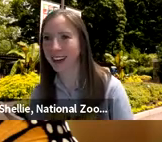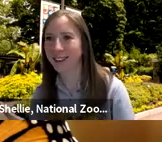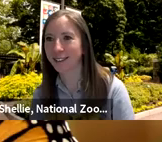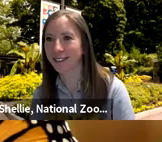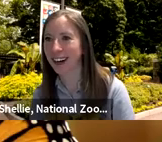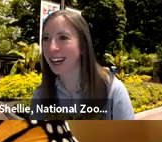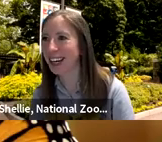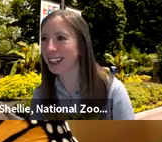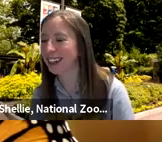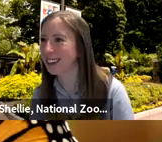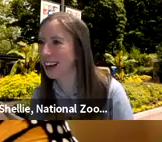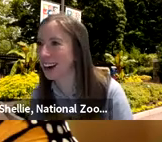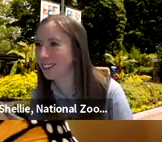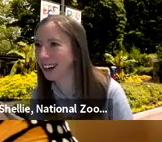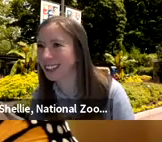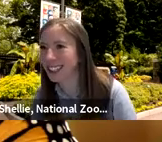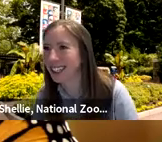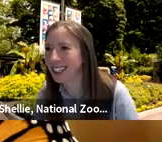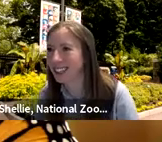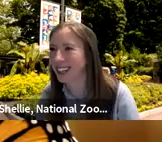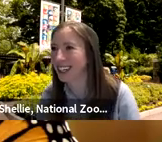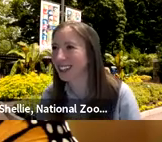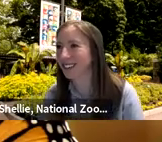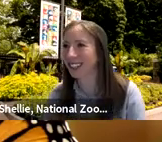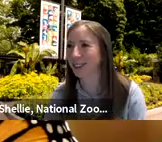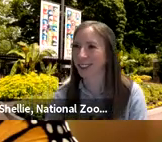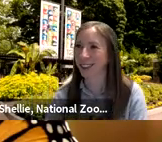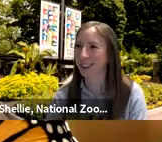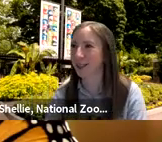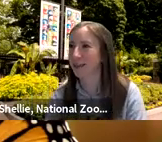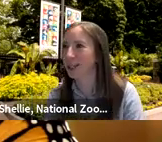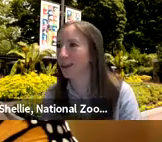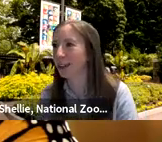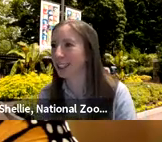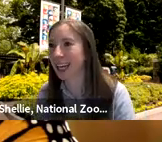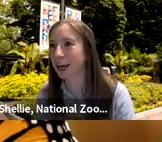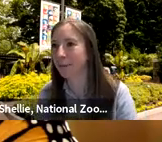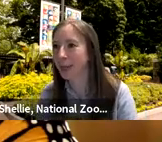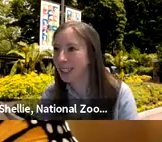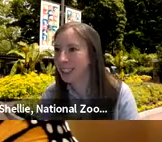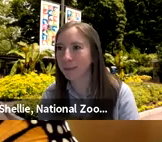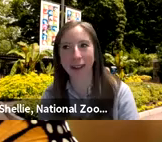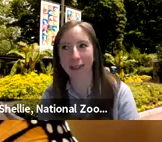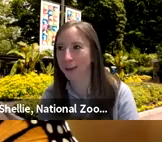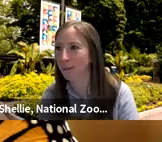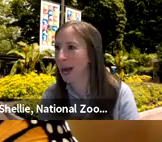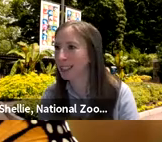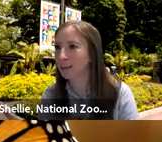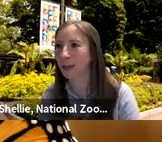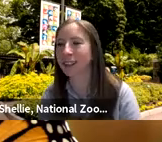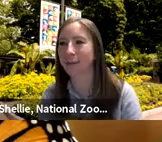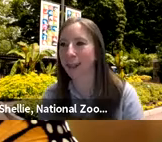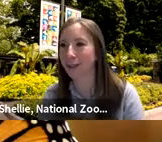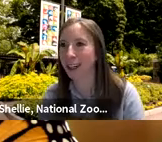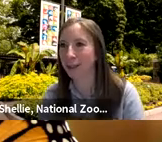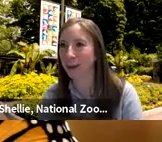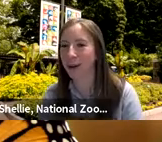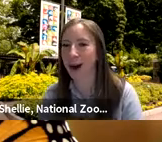all right, all right. Tina, do you want to go over these results? The majority said bees, but